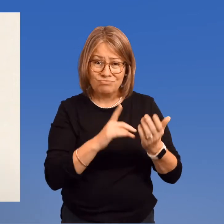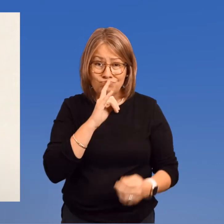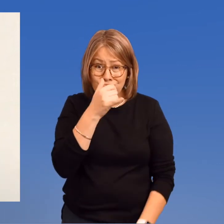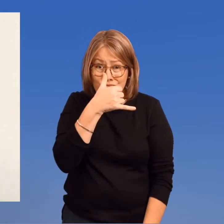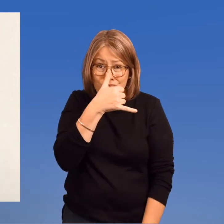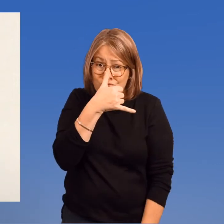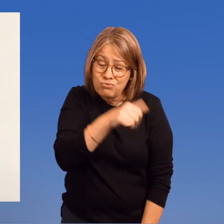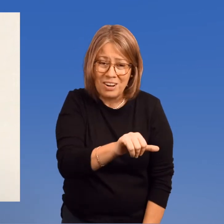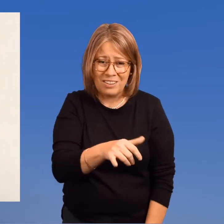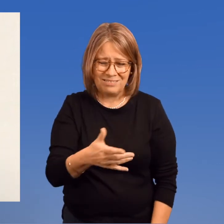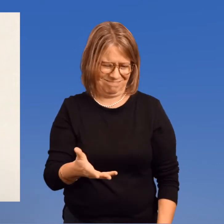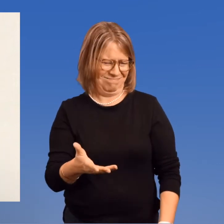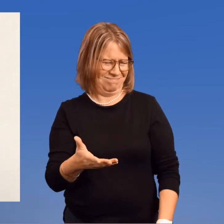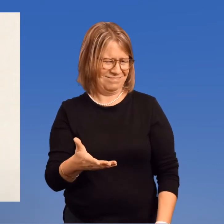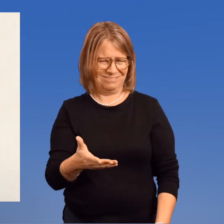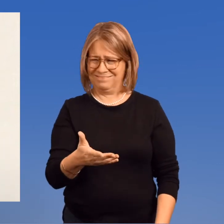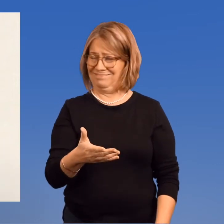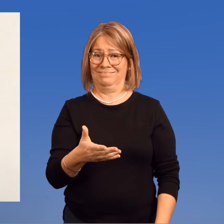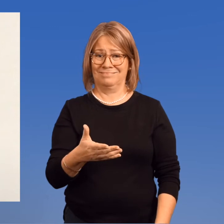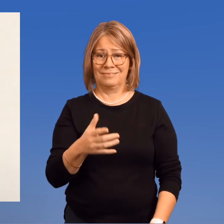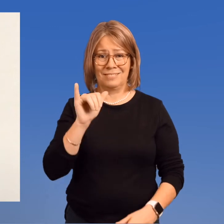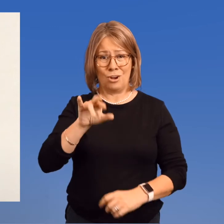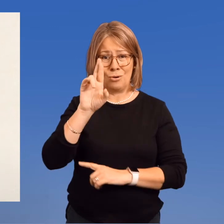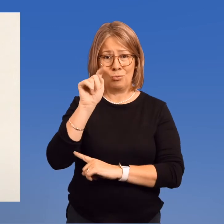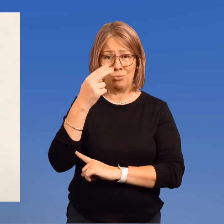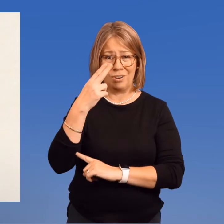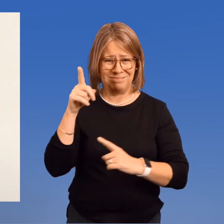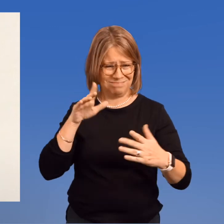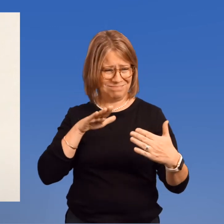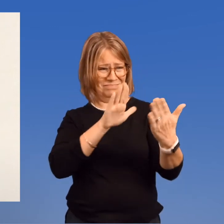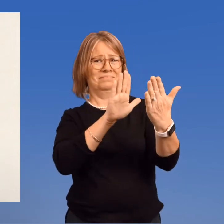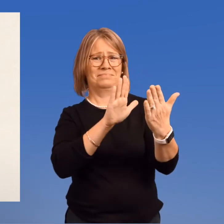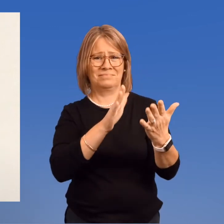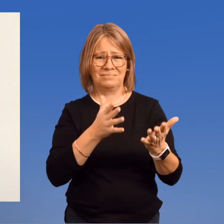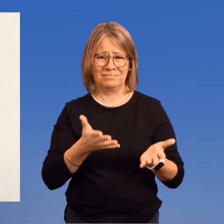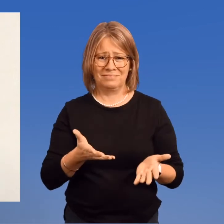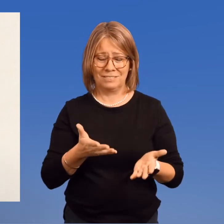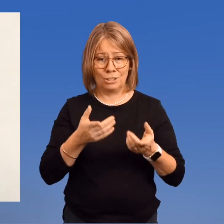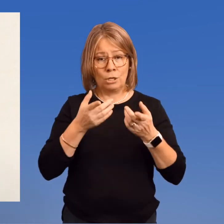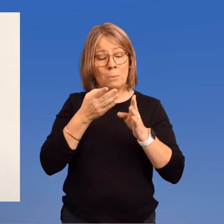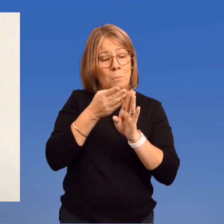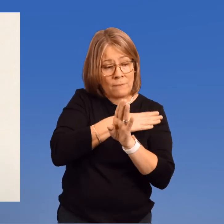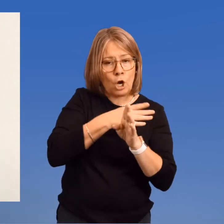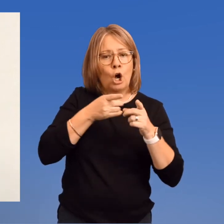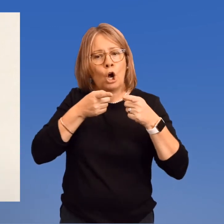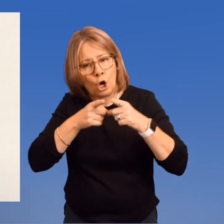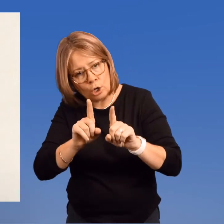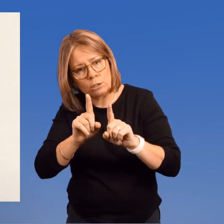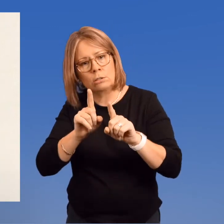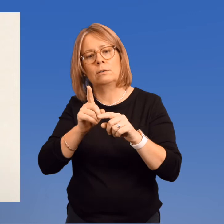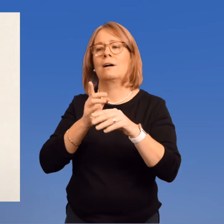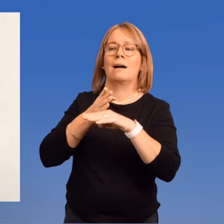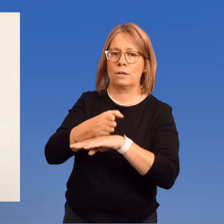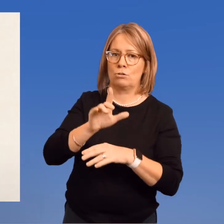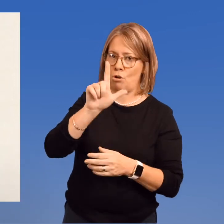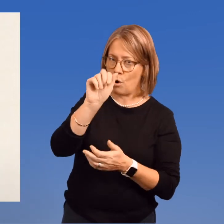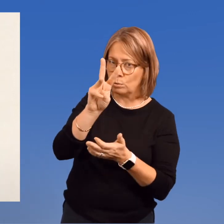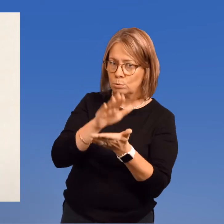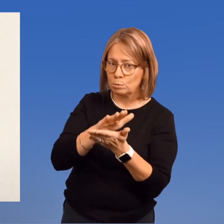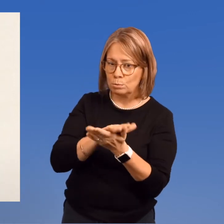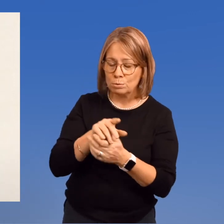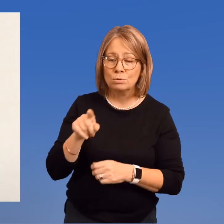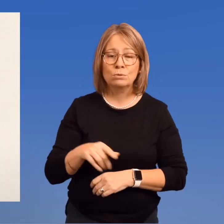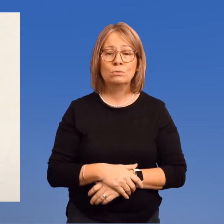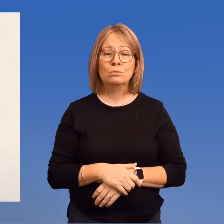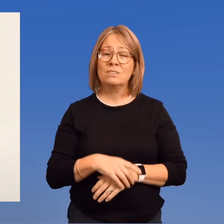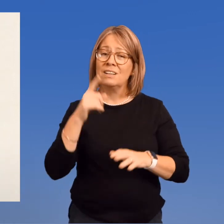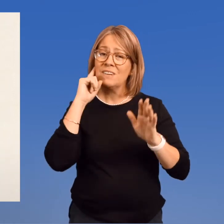of the more outrageous nonsense Ruth endured before, during, and after law school.